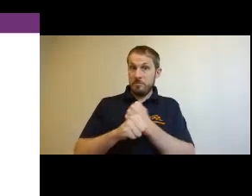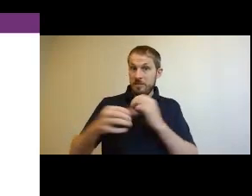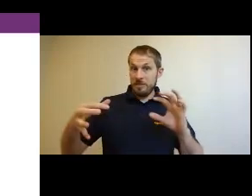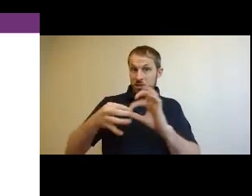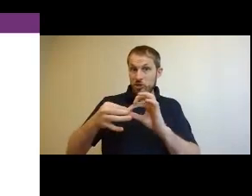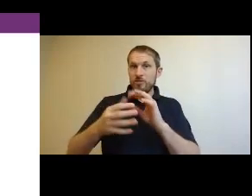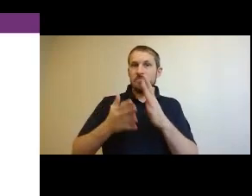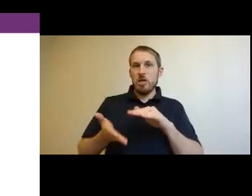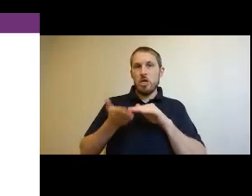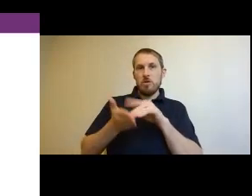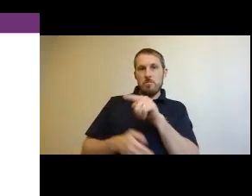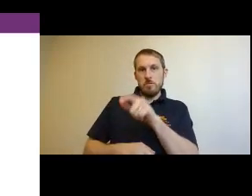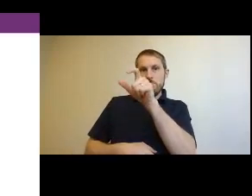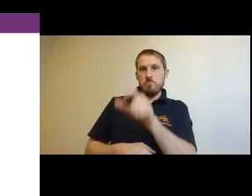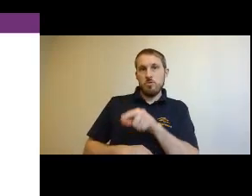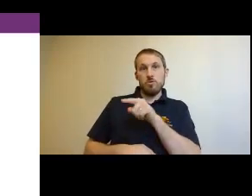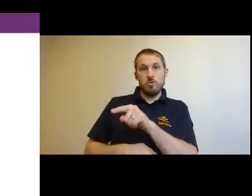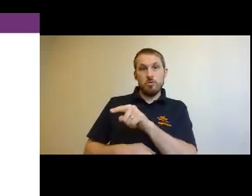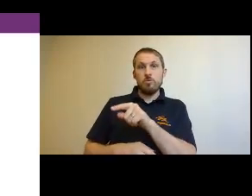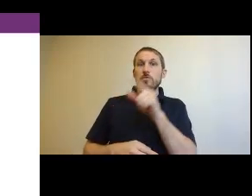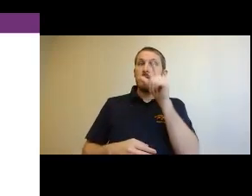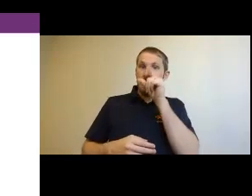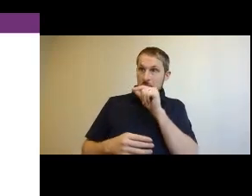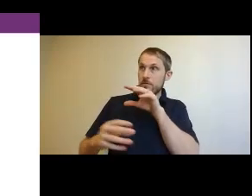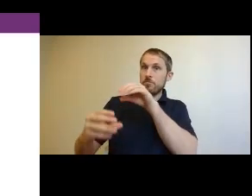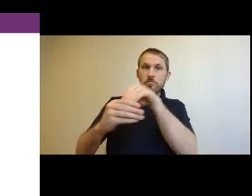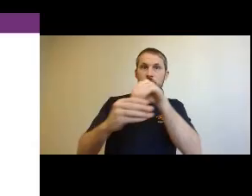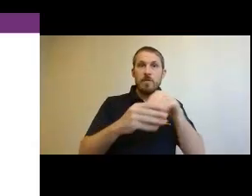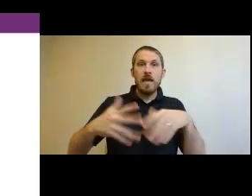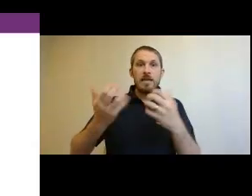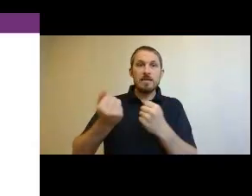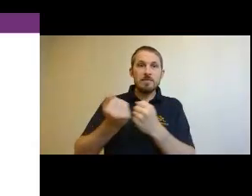the supports and services that are available and exist in their local community.